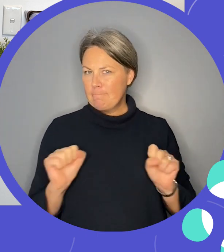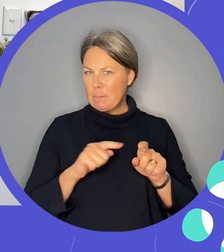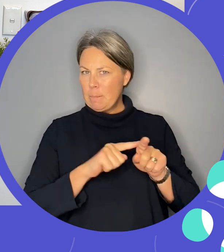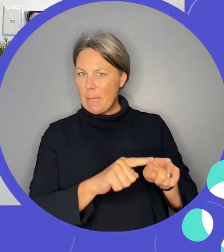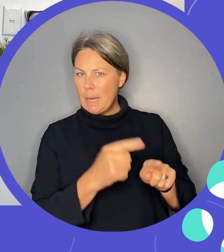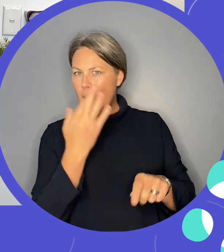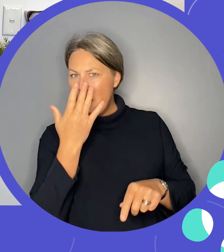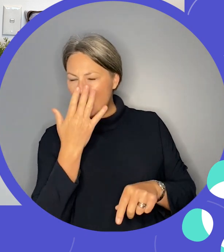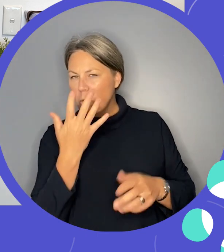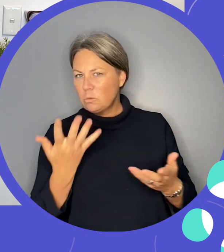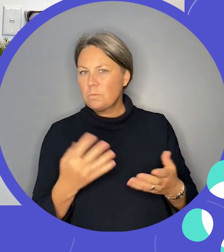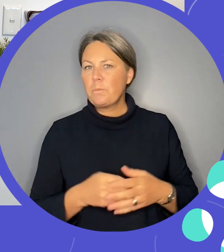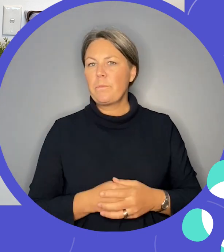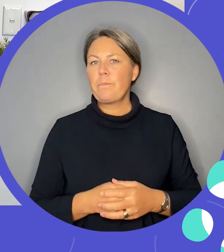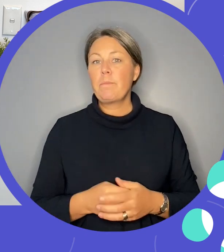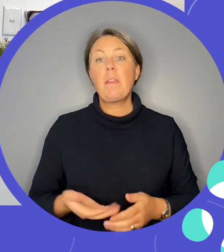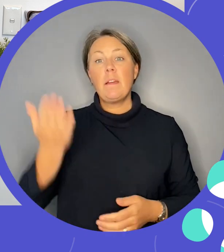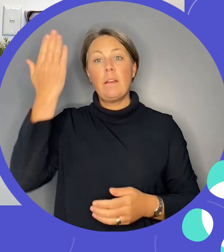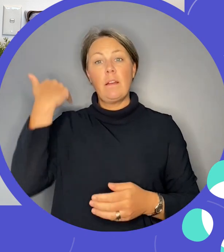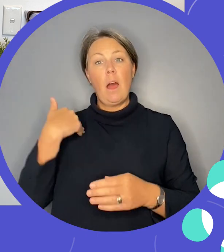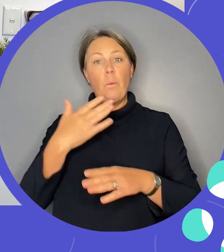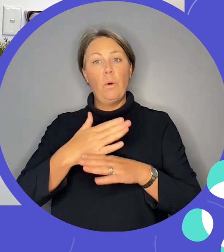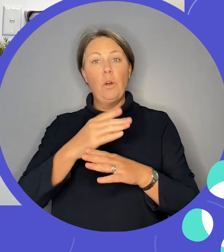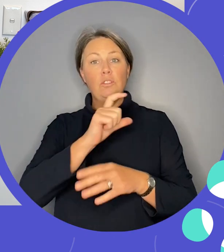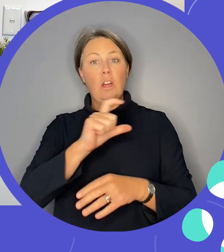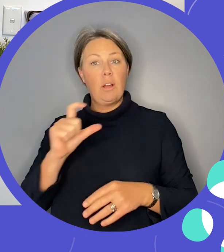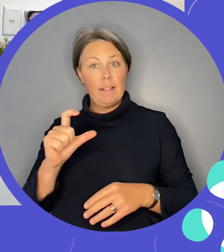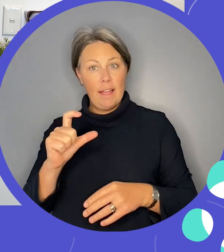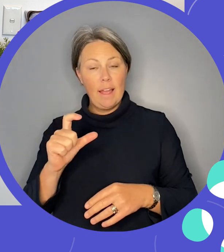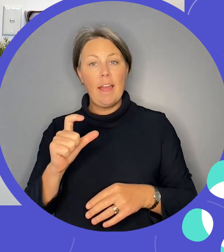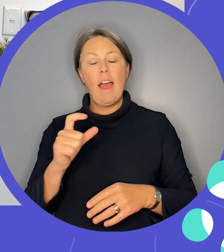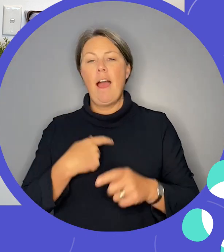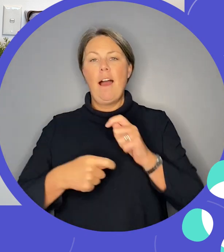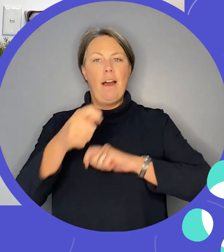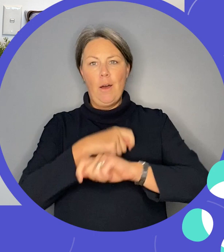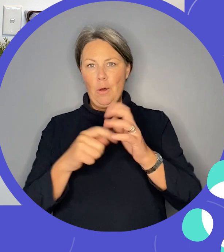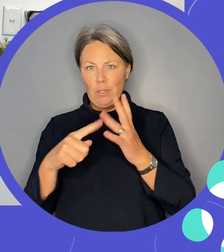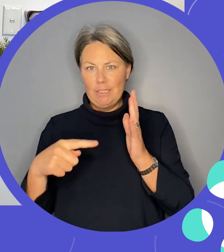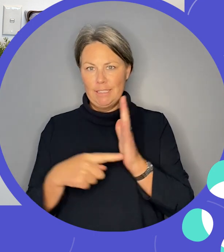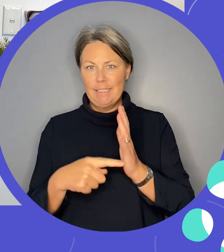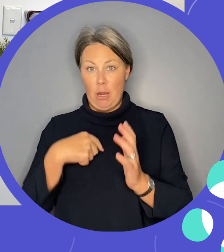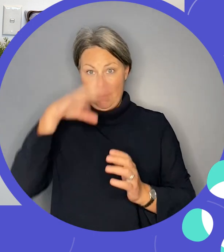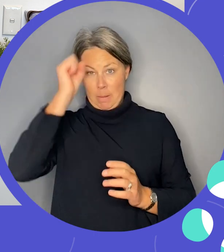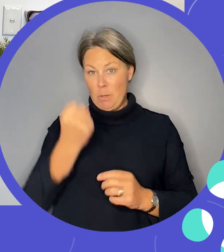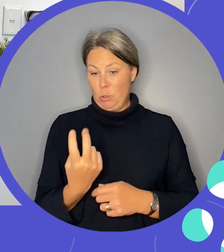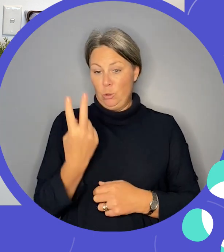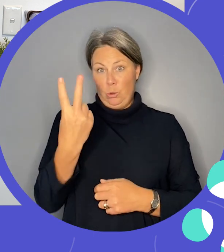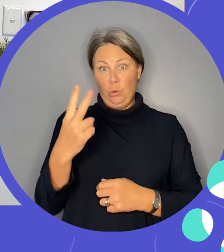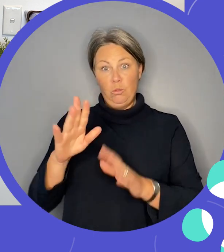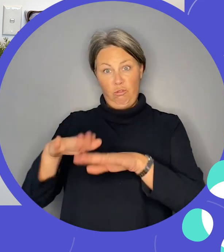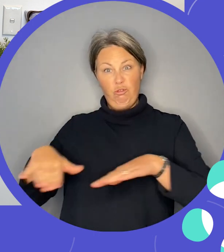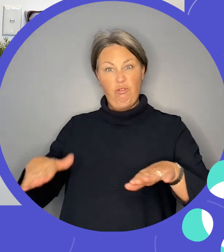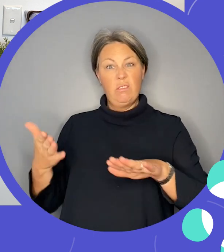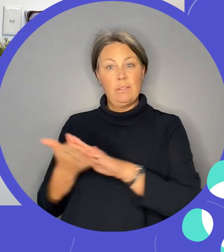Yeah, I used to work at a childcare before I became an OT and two children that I worked with at that childcare were deaf